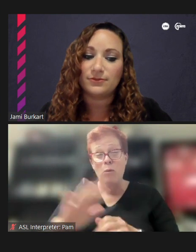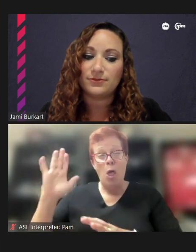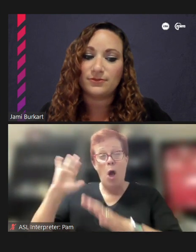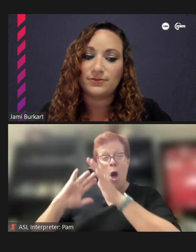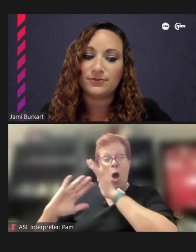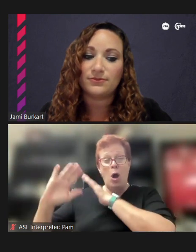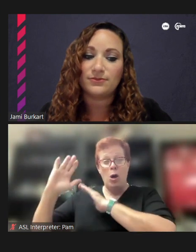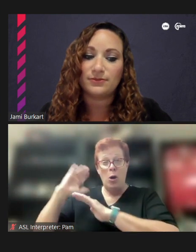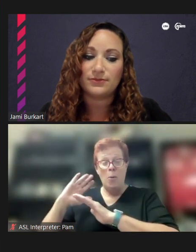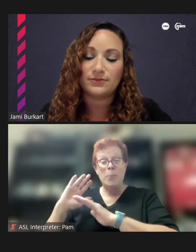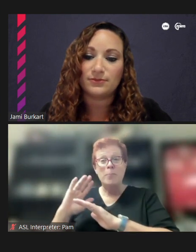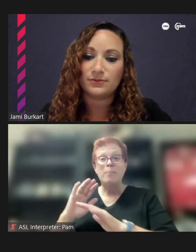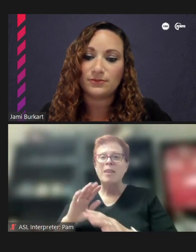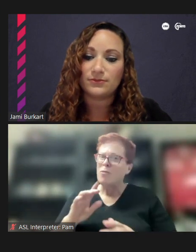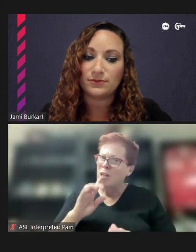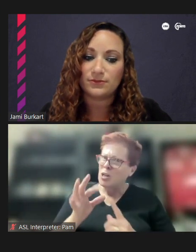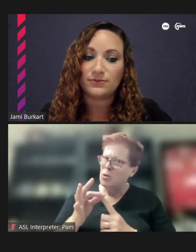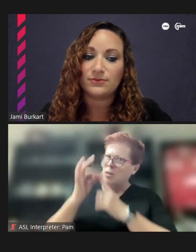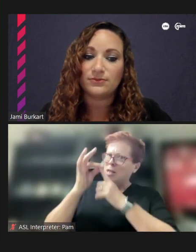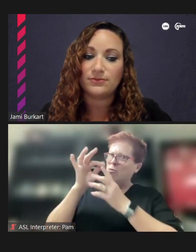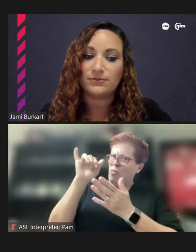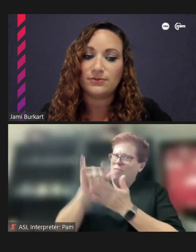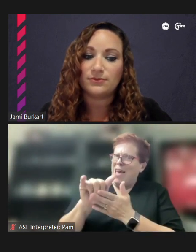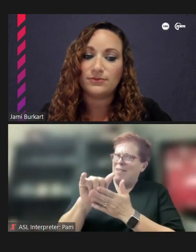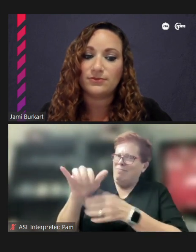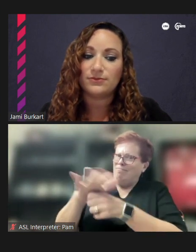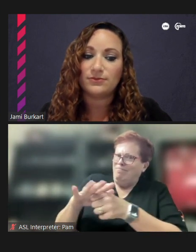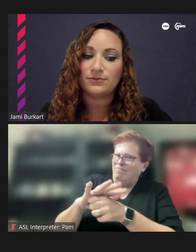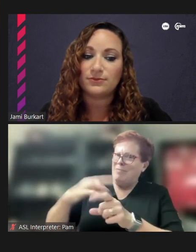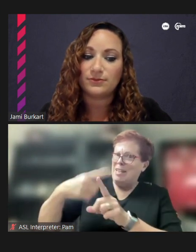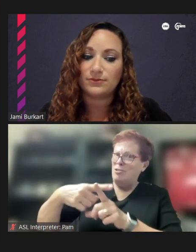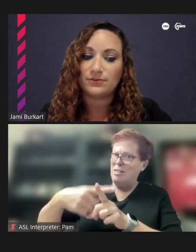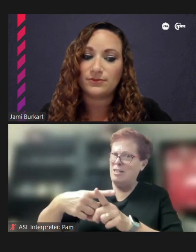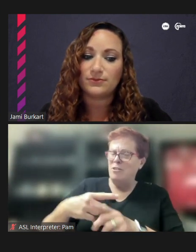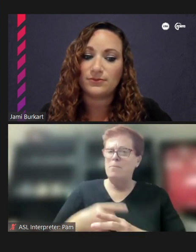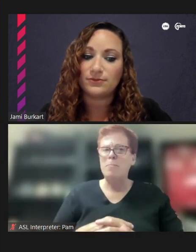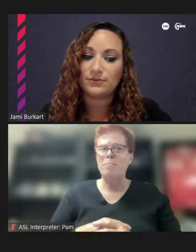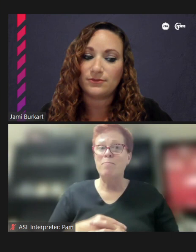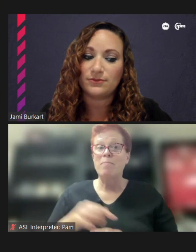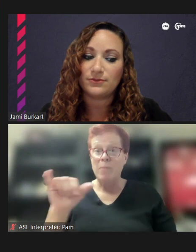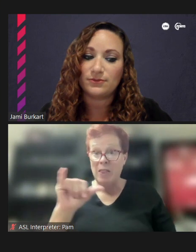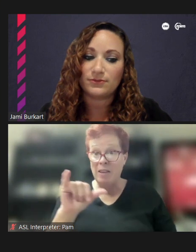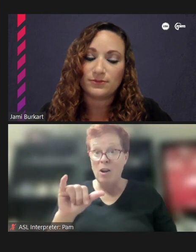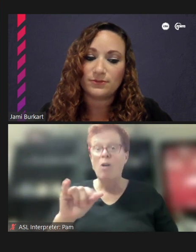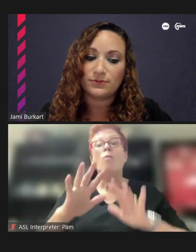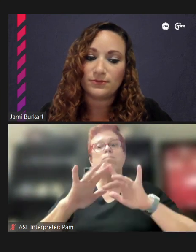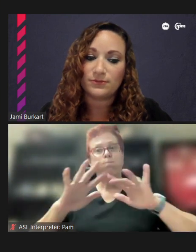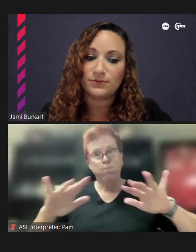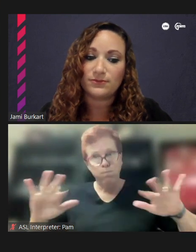intersection and that station whereas -- as well as the diversity and the mixing, but that